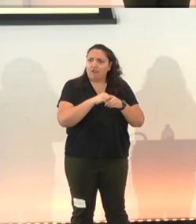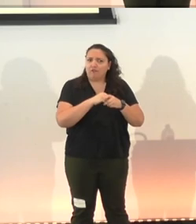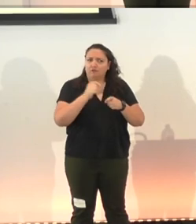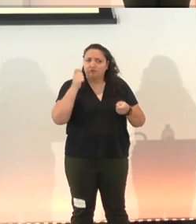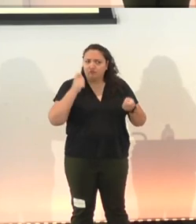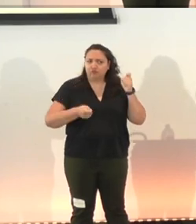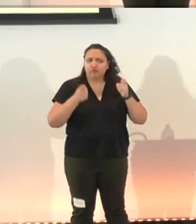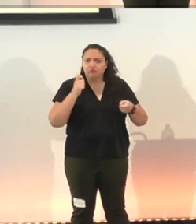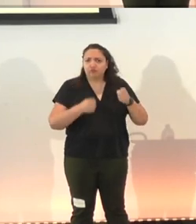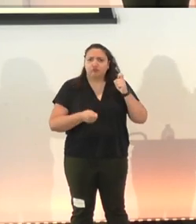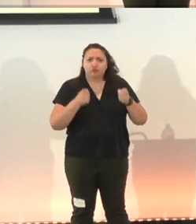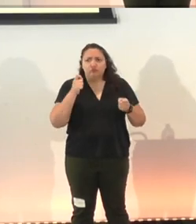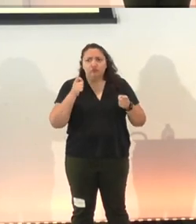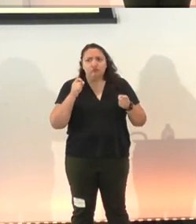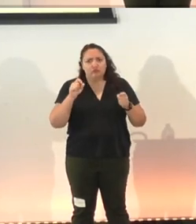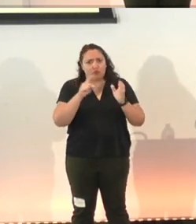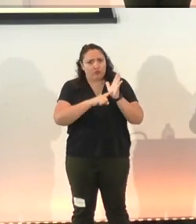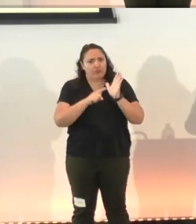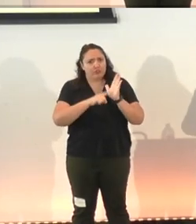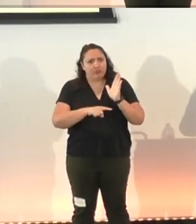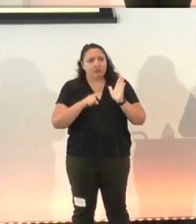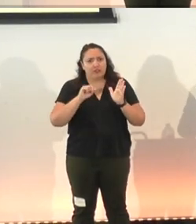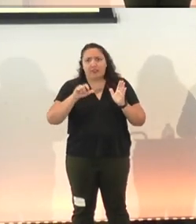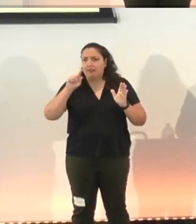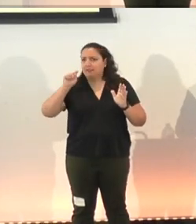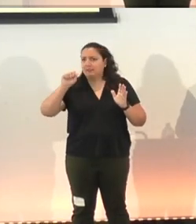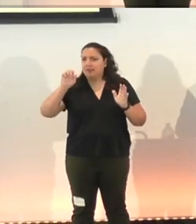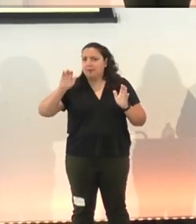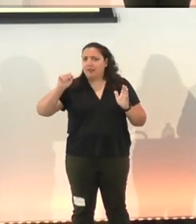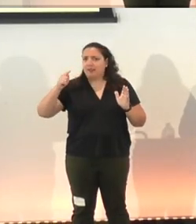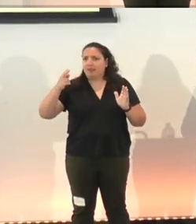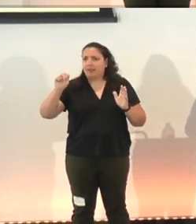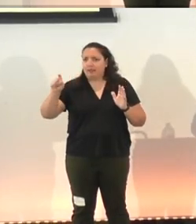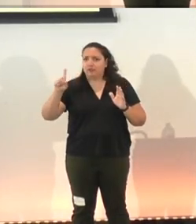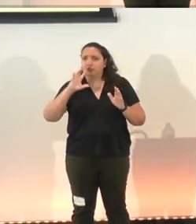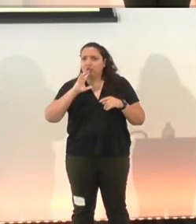the cycle that Tabitha talked about what we need help doing it. If anybody is interesting,